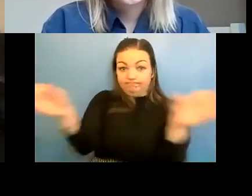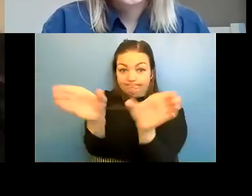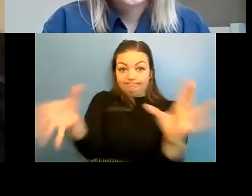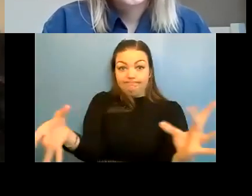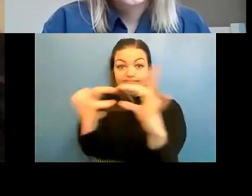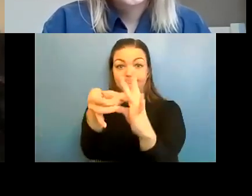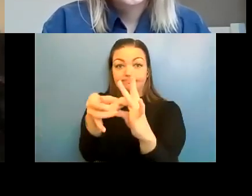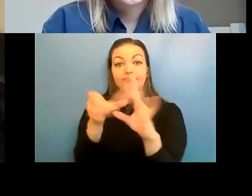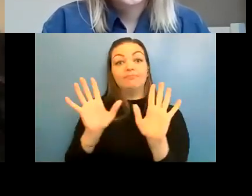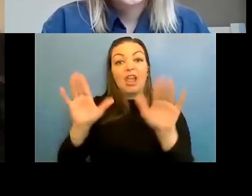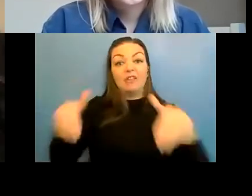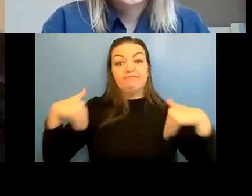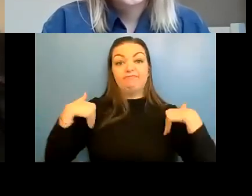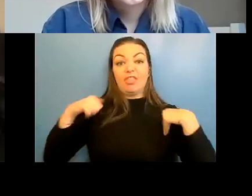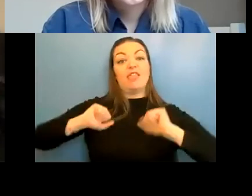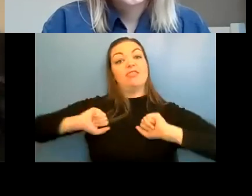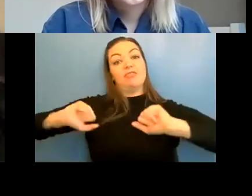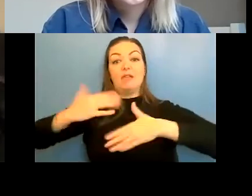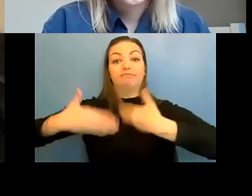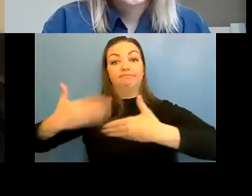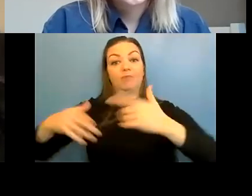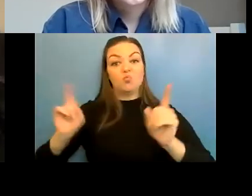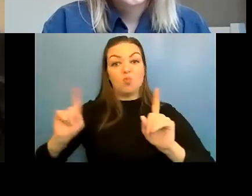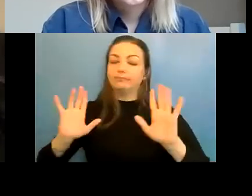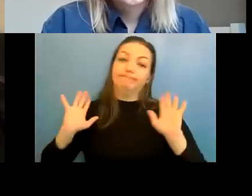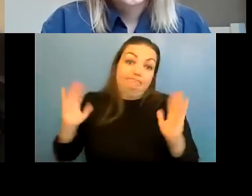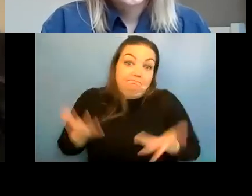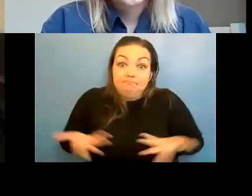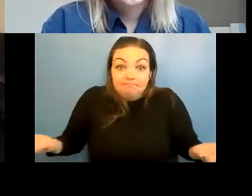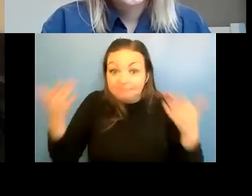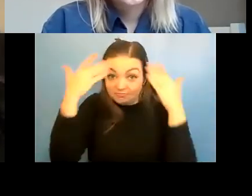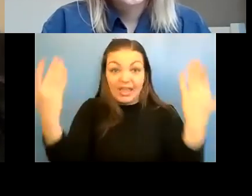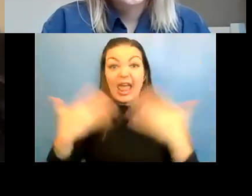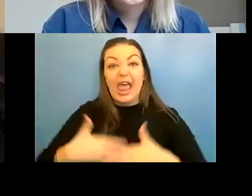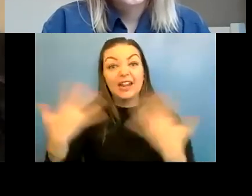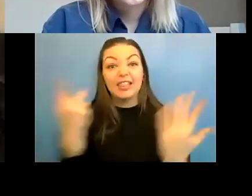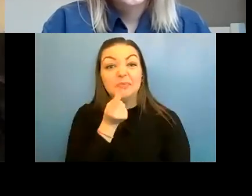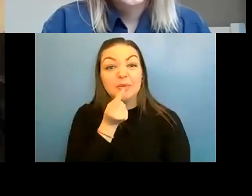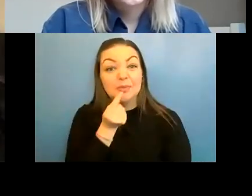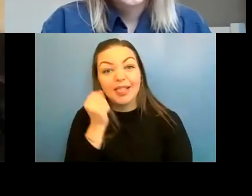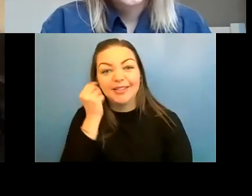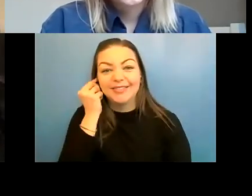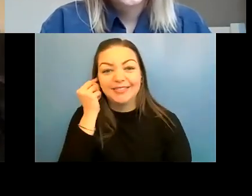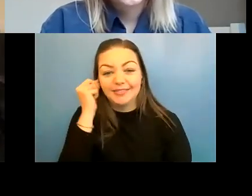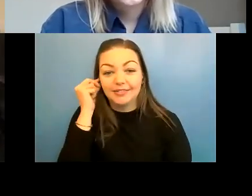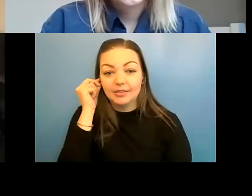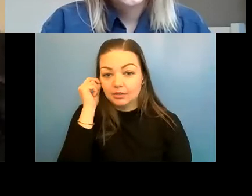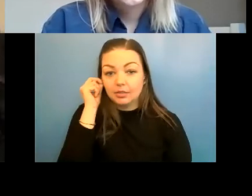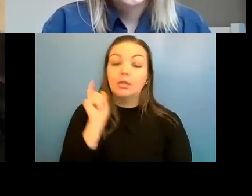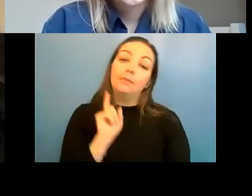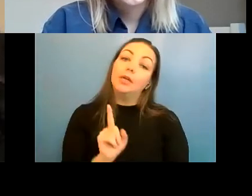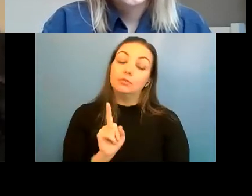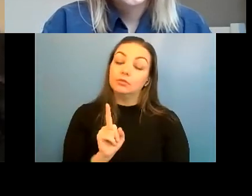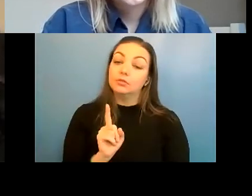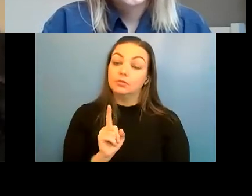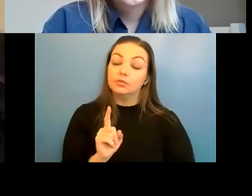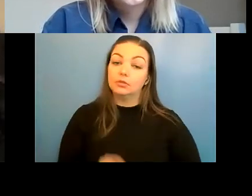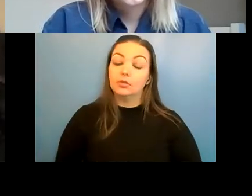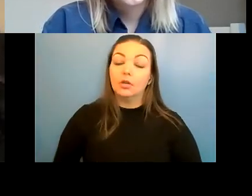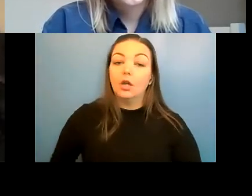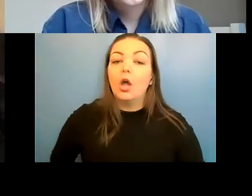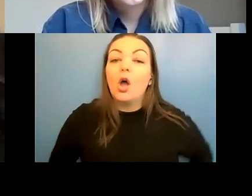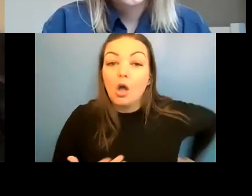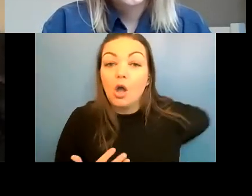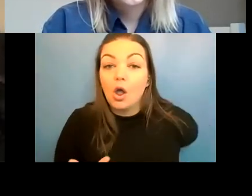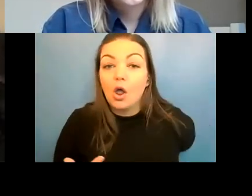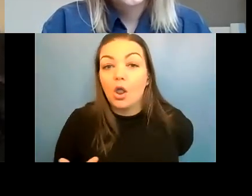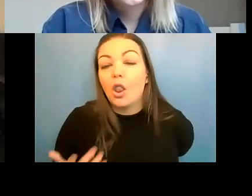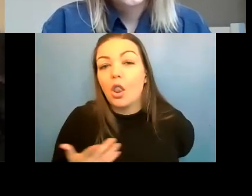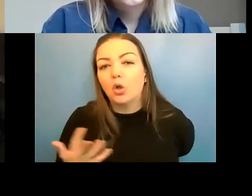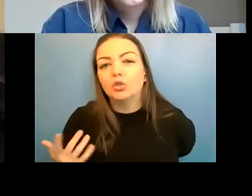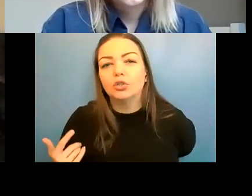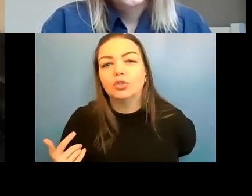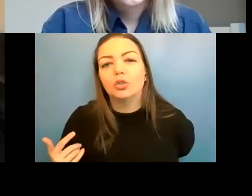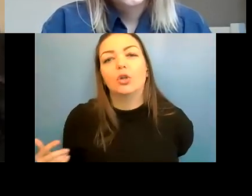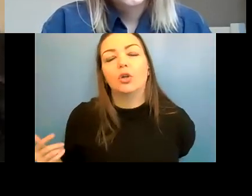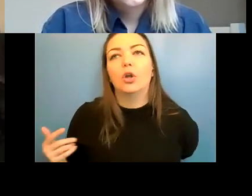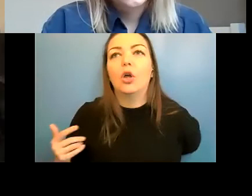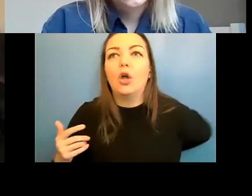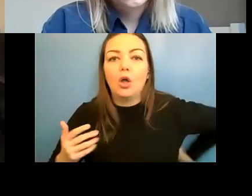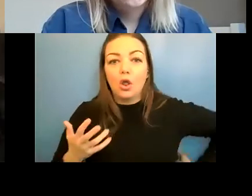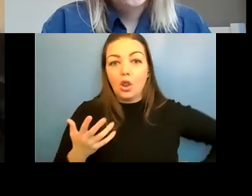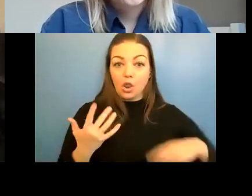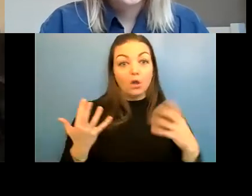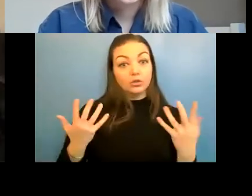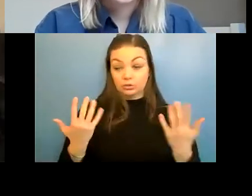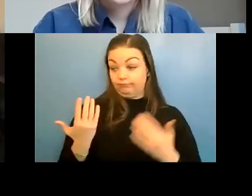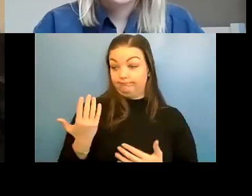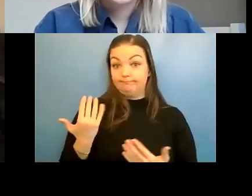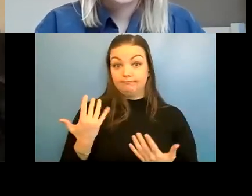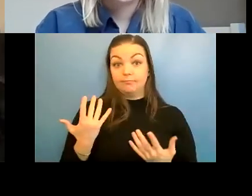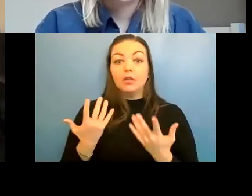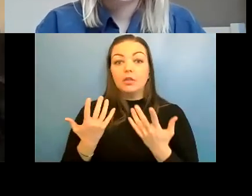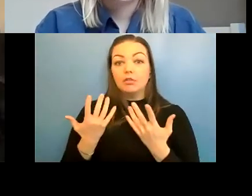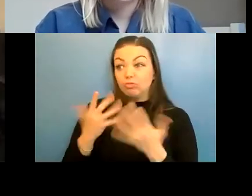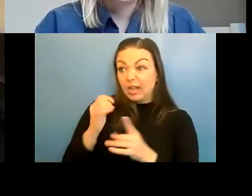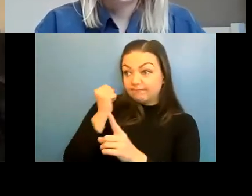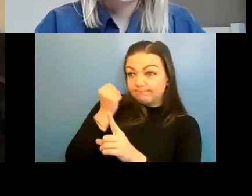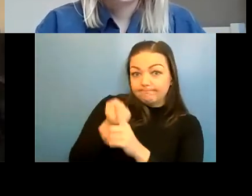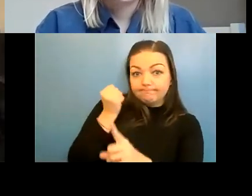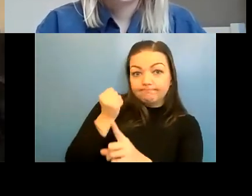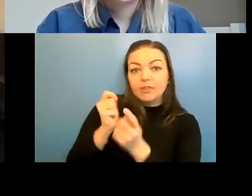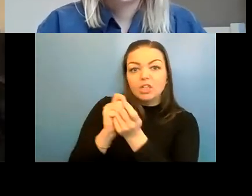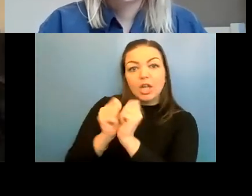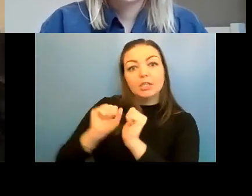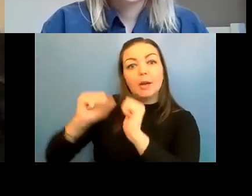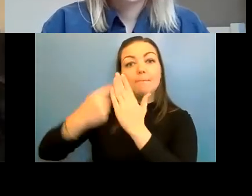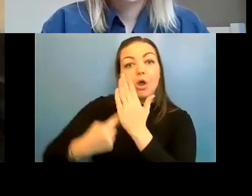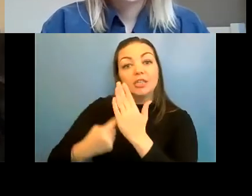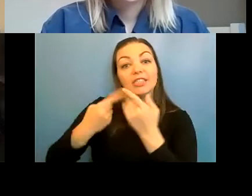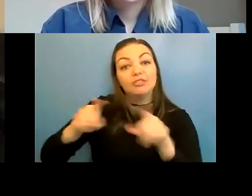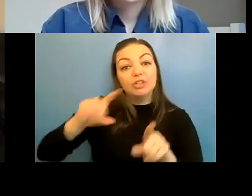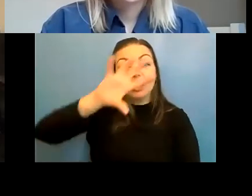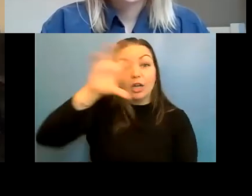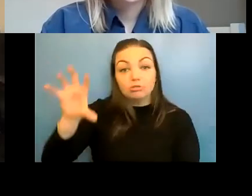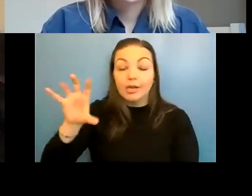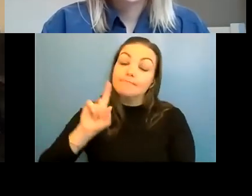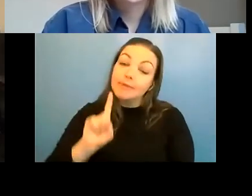put those people together, and what comes out of that is - well, I mean, anything is possible.